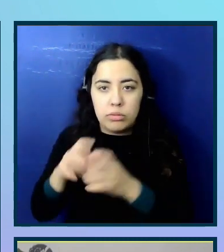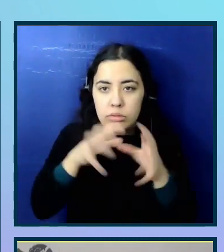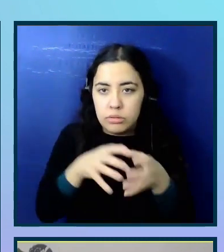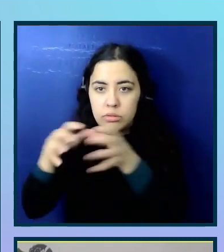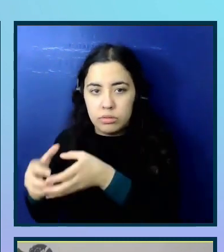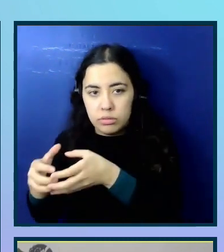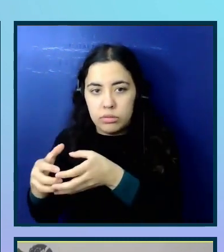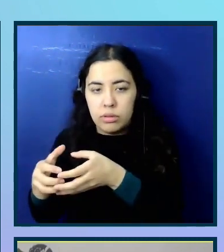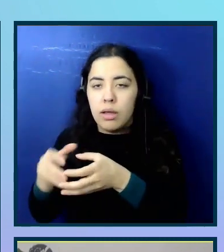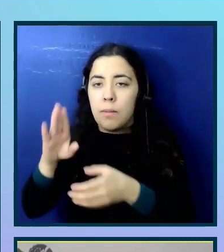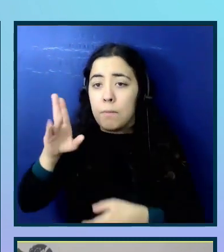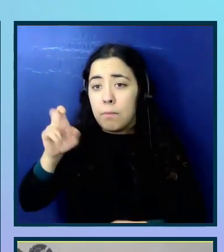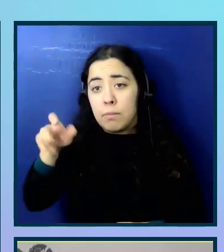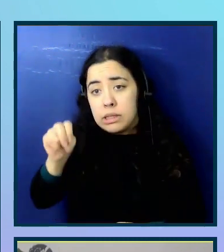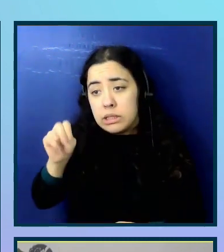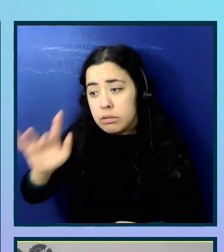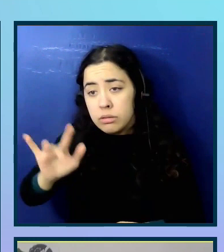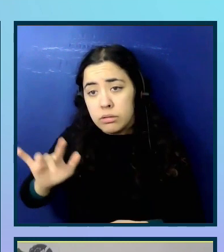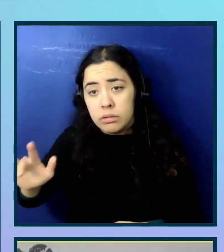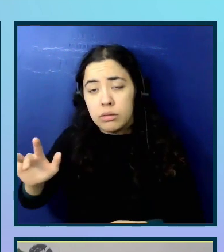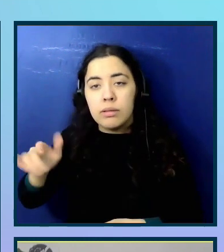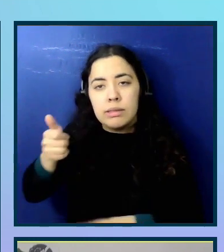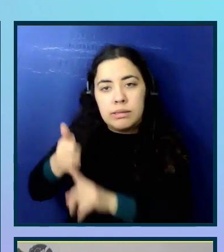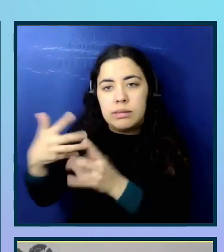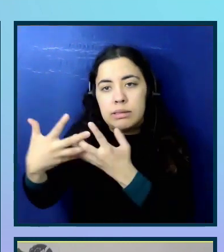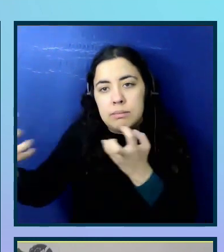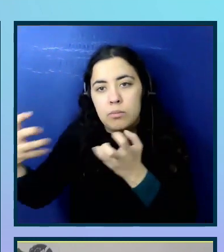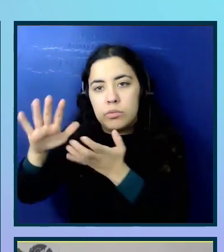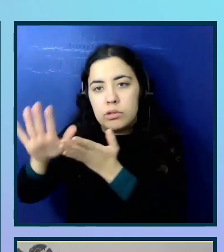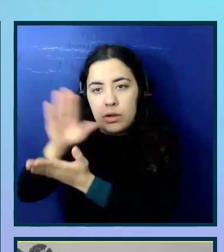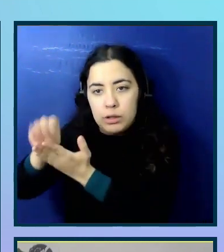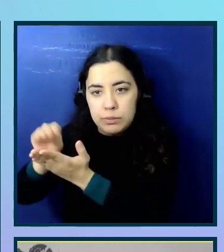Then the buttons they have, again, their own documentation. So yeah, I think the design system